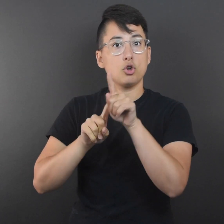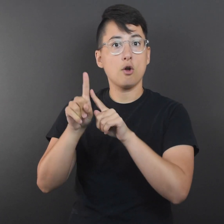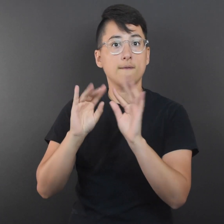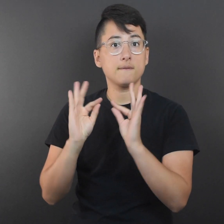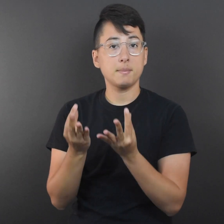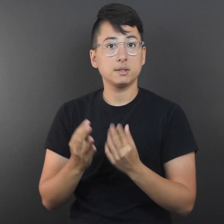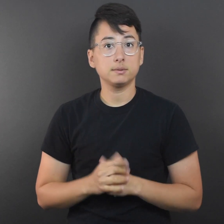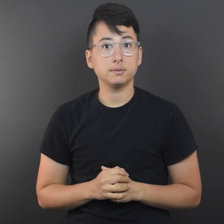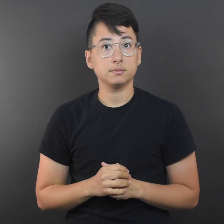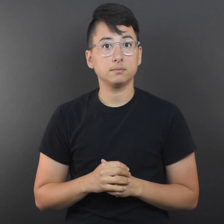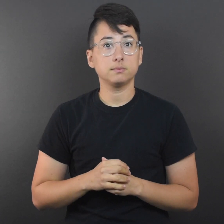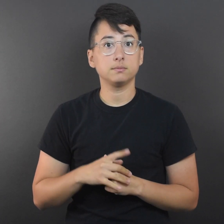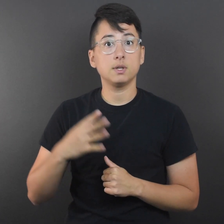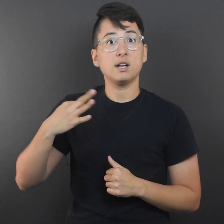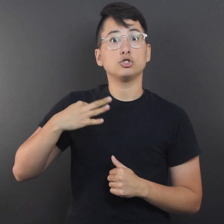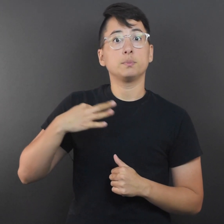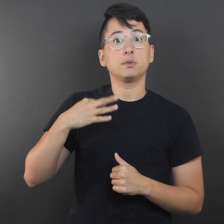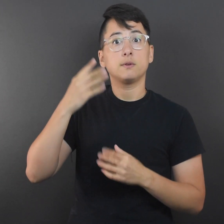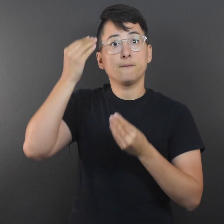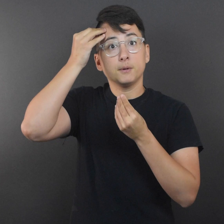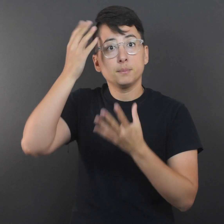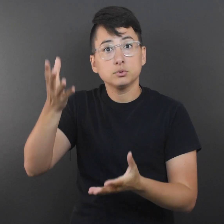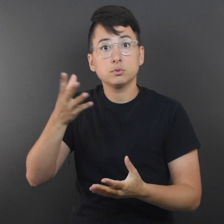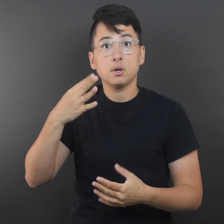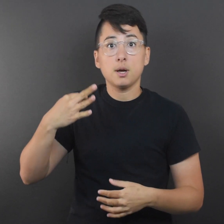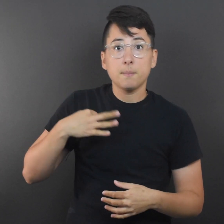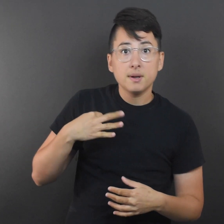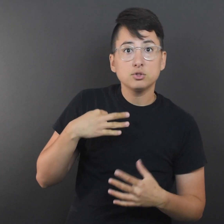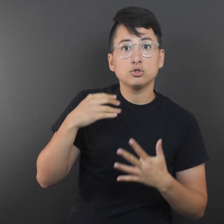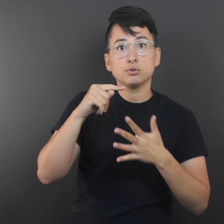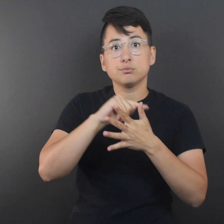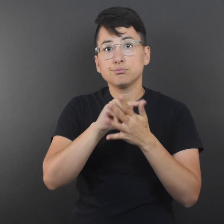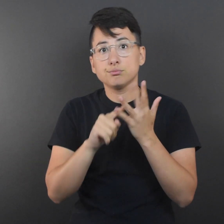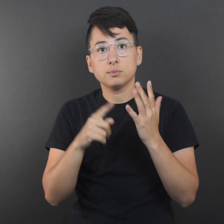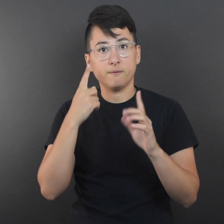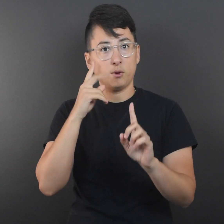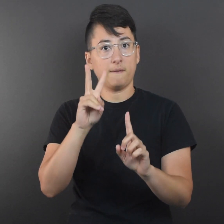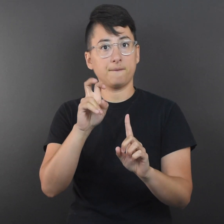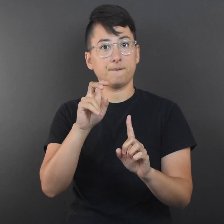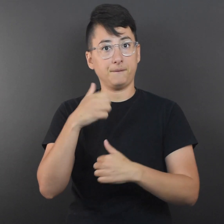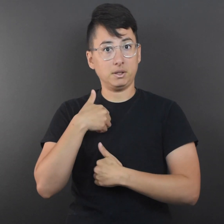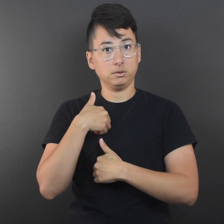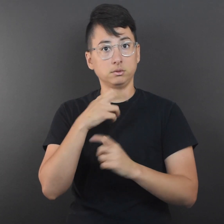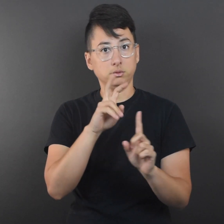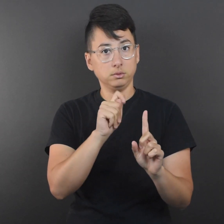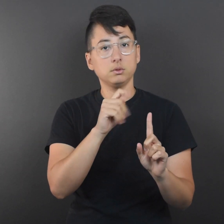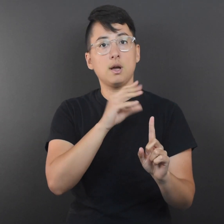information and applications for veterans or their beneficiaries are available online.